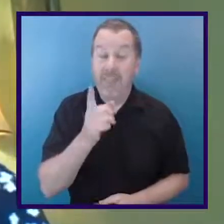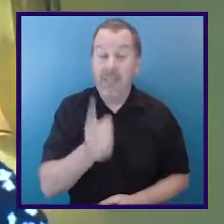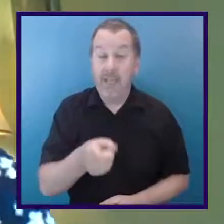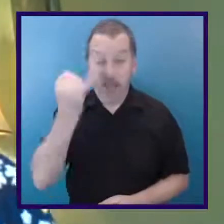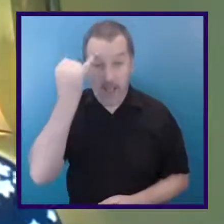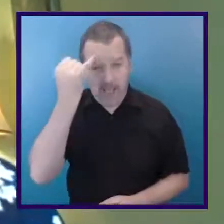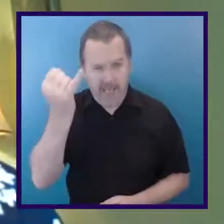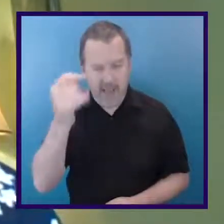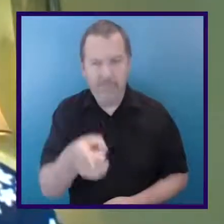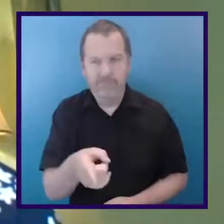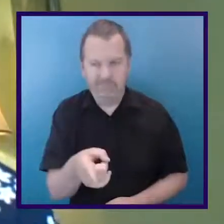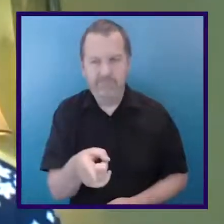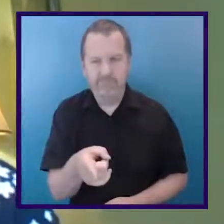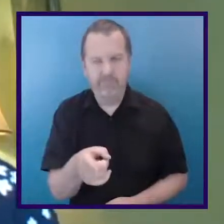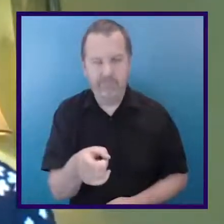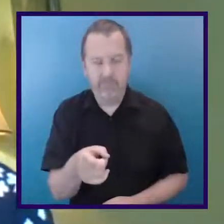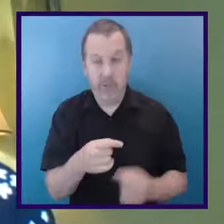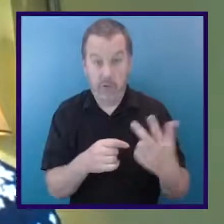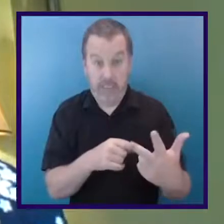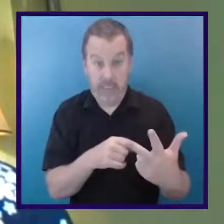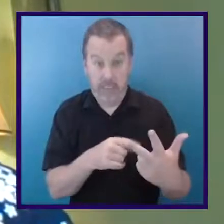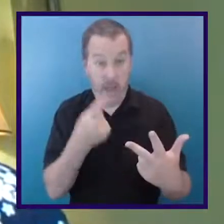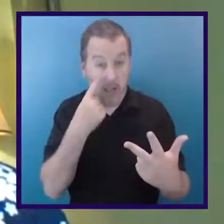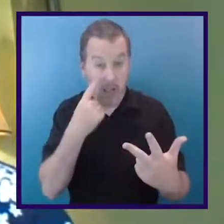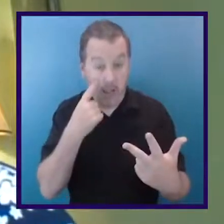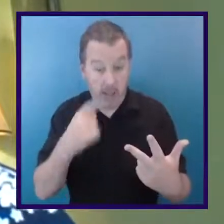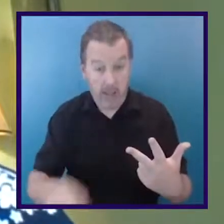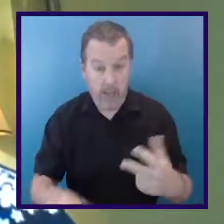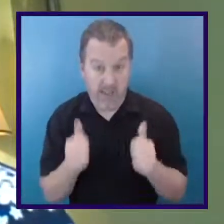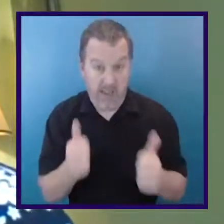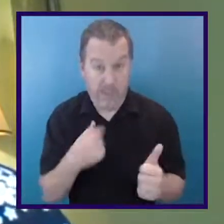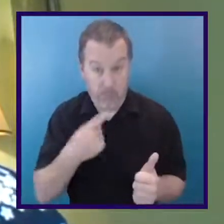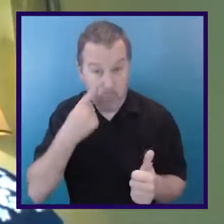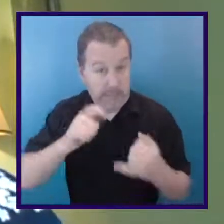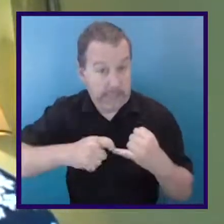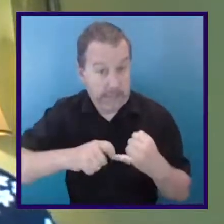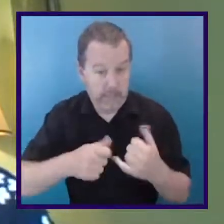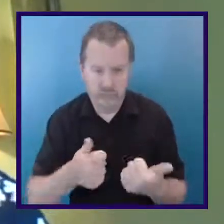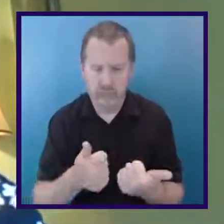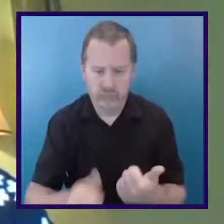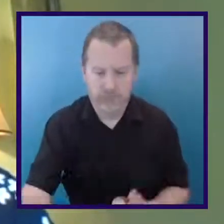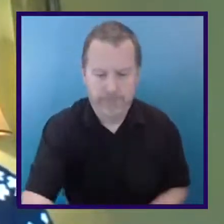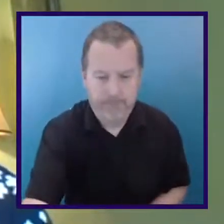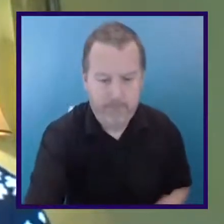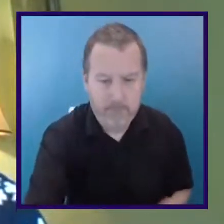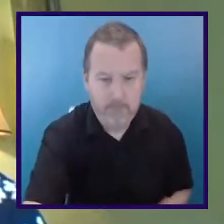And certainly this idea of taking for example, the three languages to start with and being able to sample them.